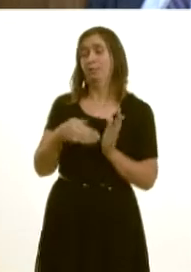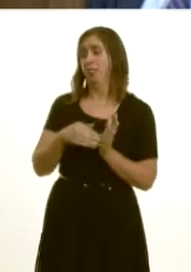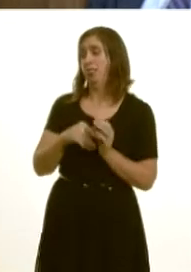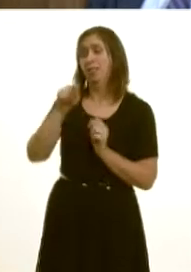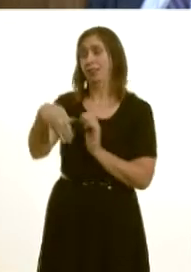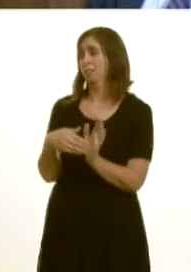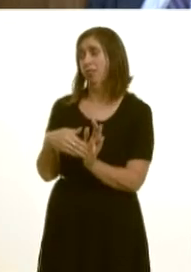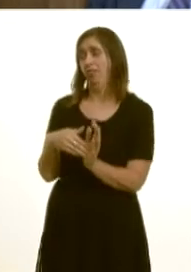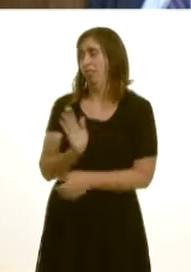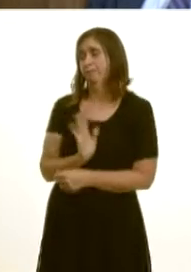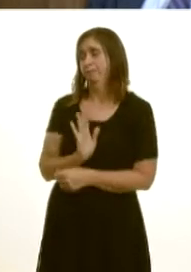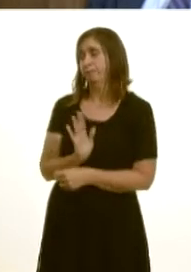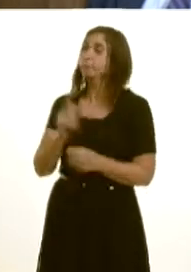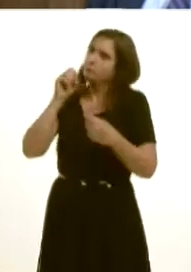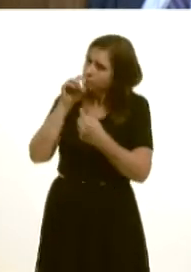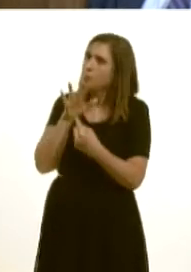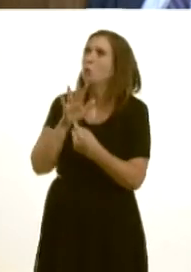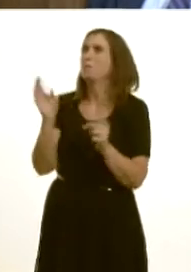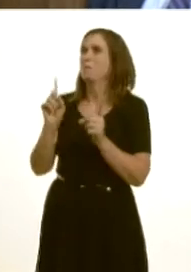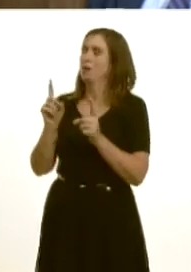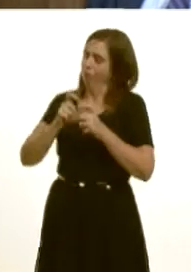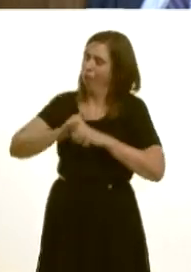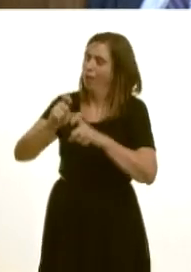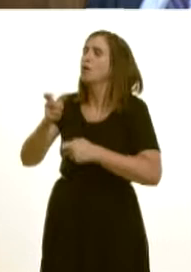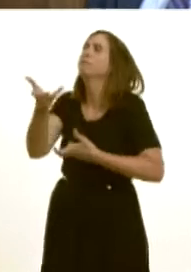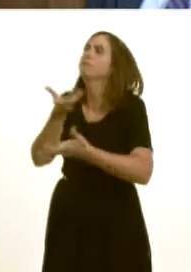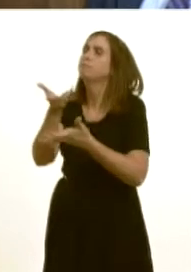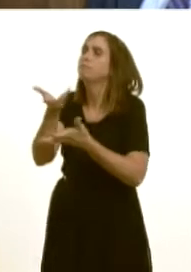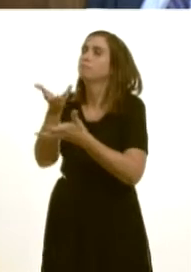of course, to continue to discuss these things with the BMA, and the only appeal I would